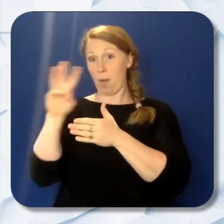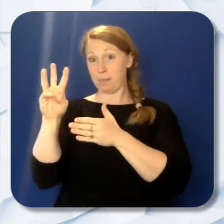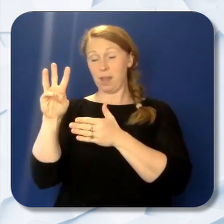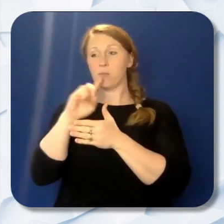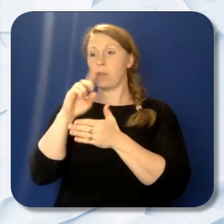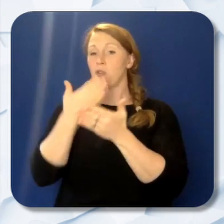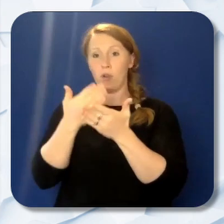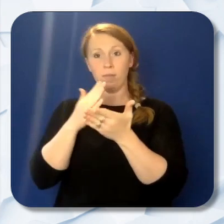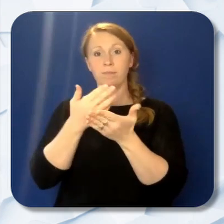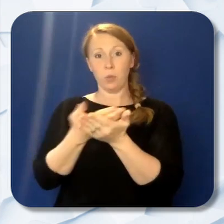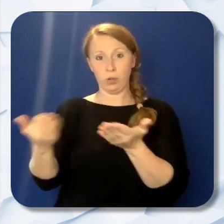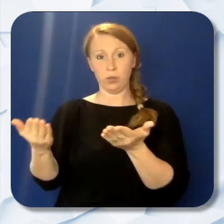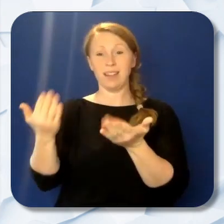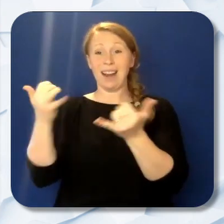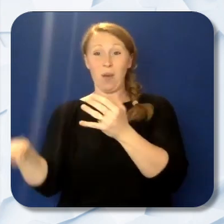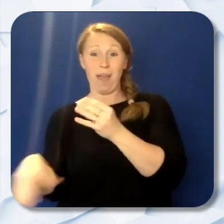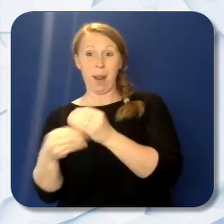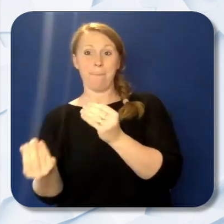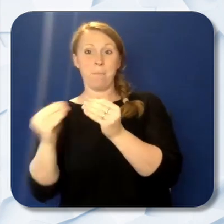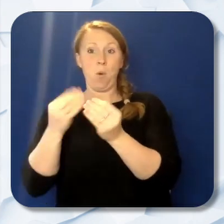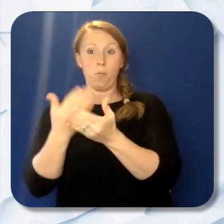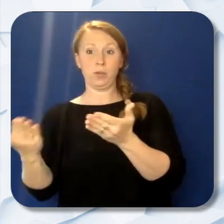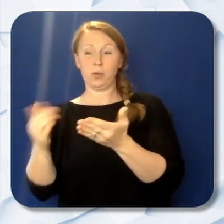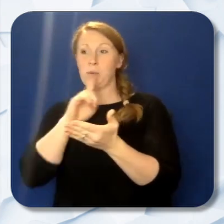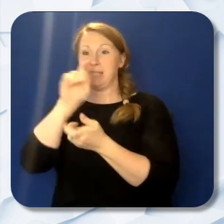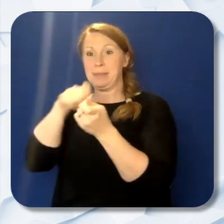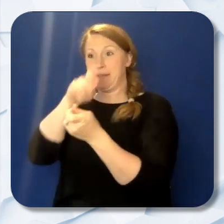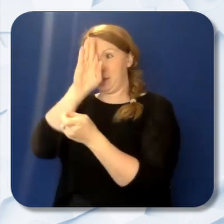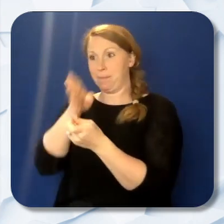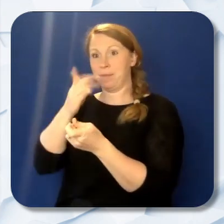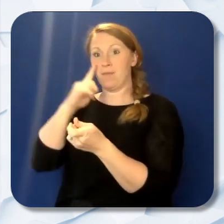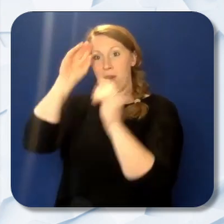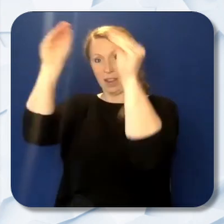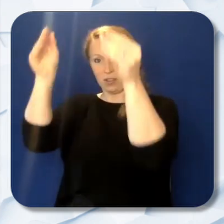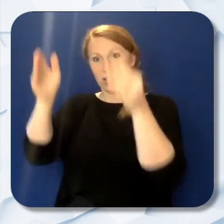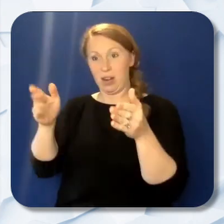specifically gear towards educators. So, we did develop a lot of really great resources